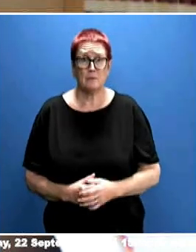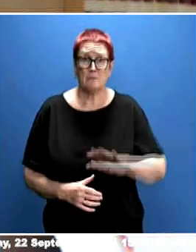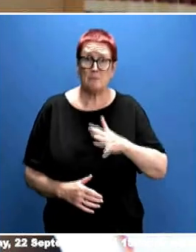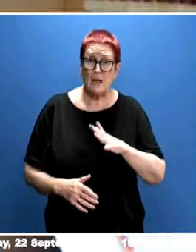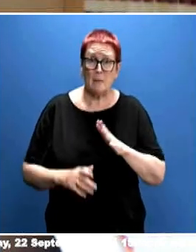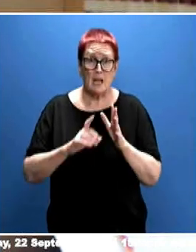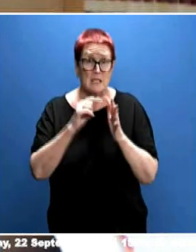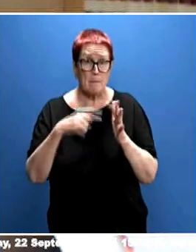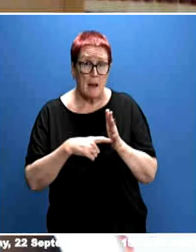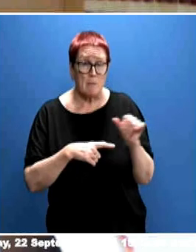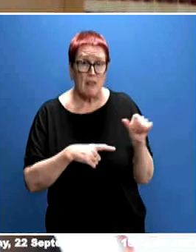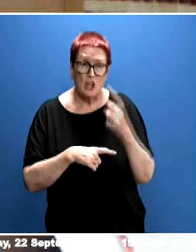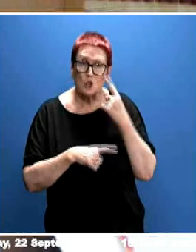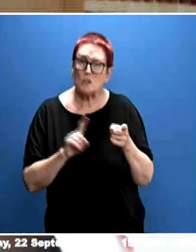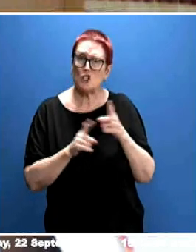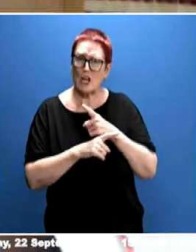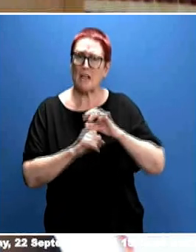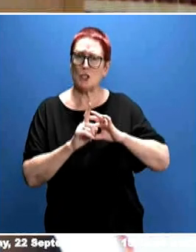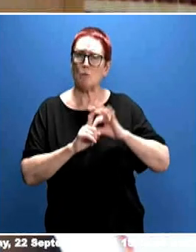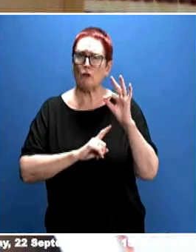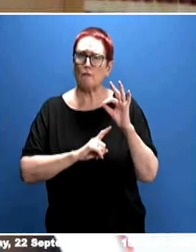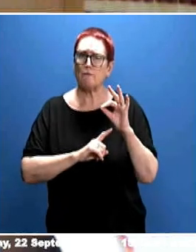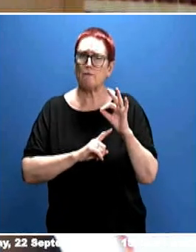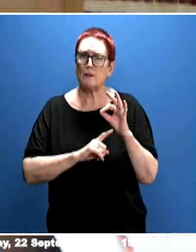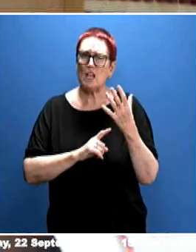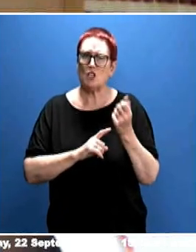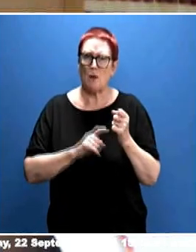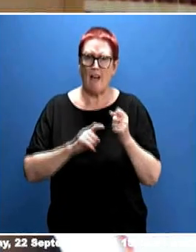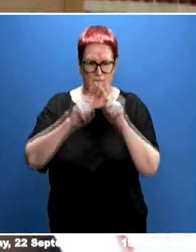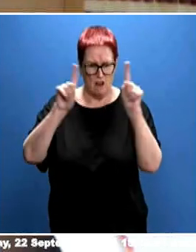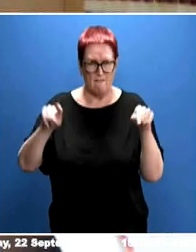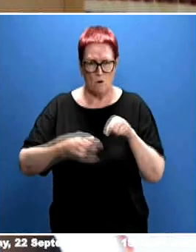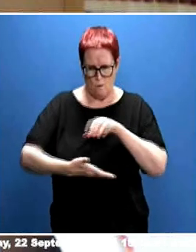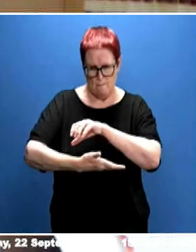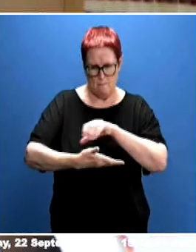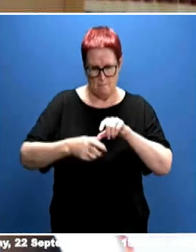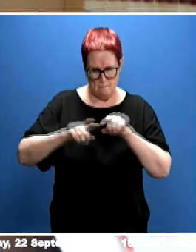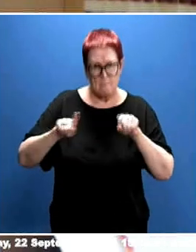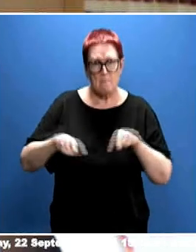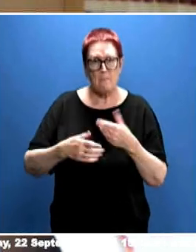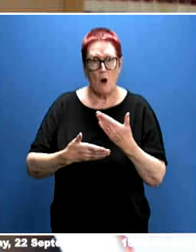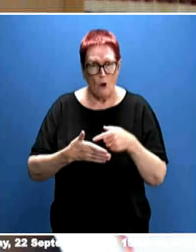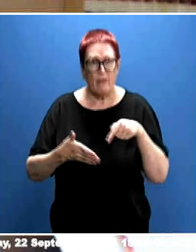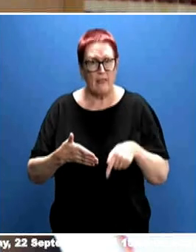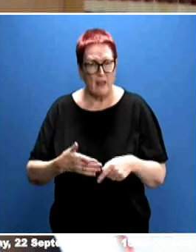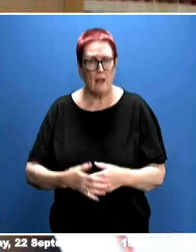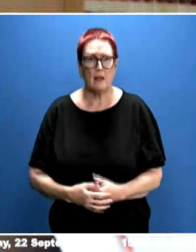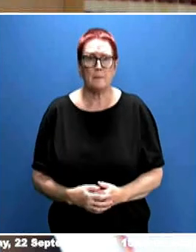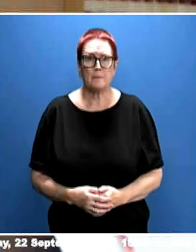work towards to have that as a free-standing part of the form so that